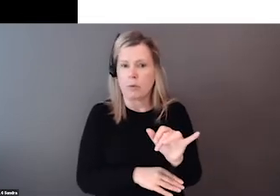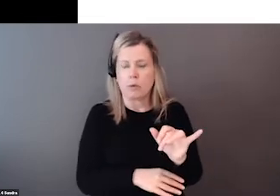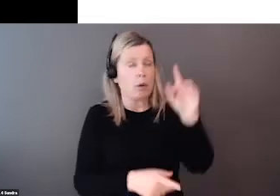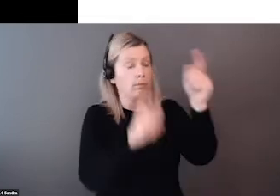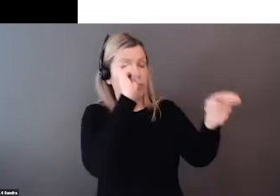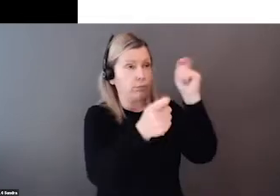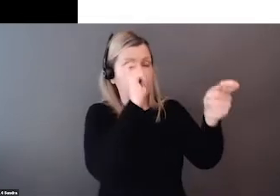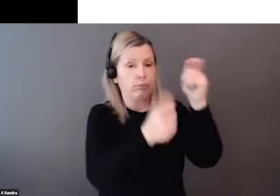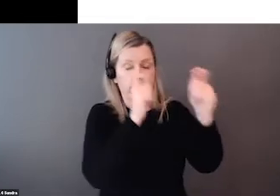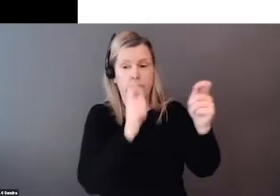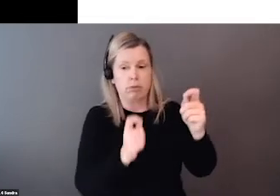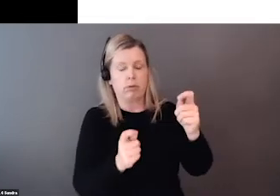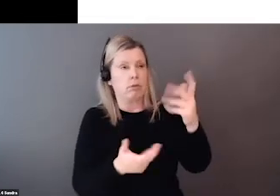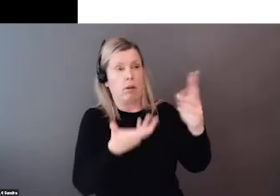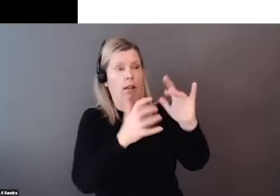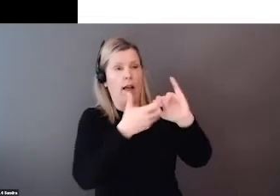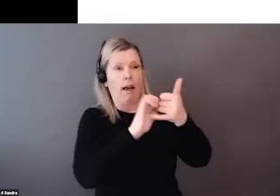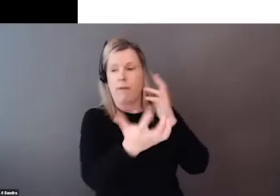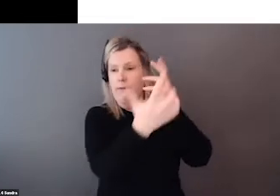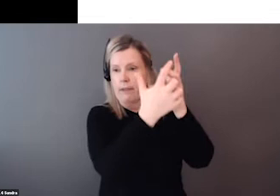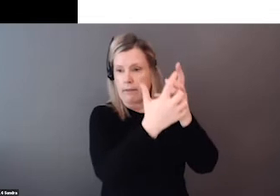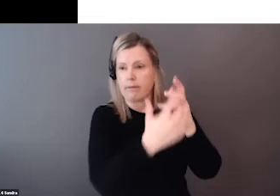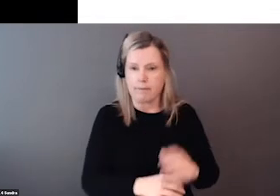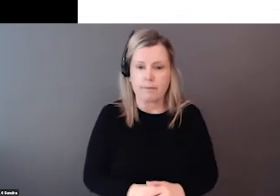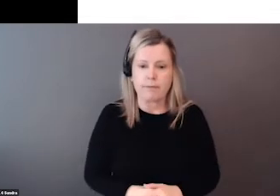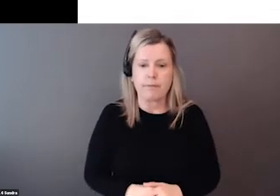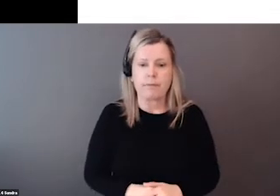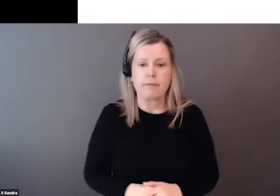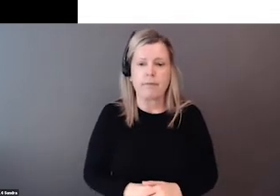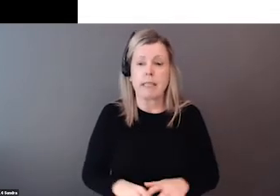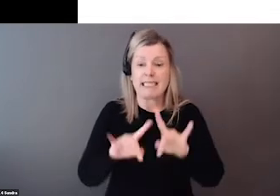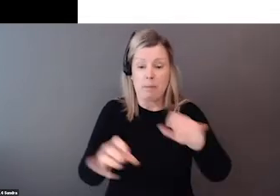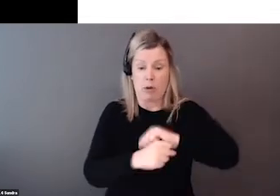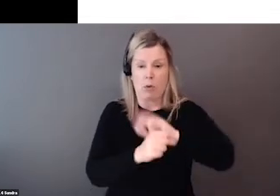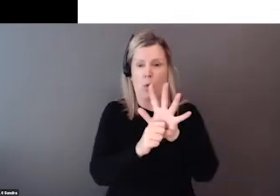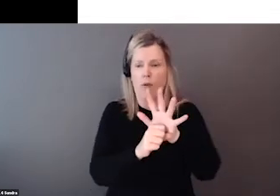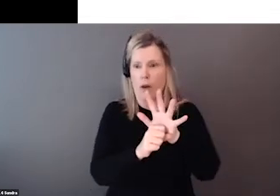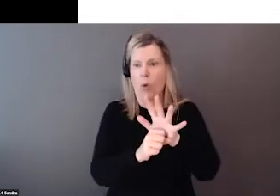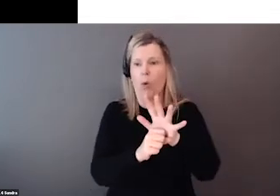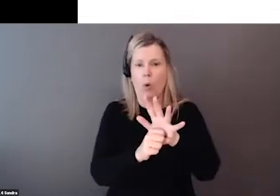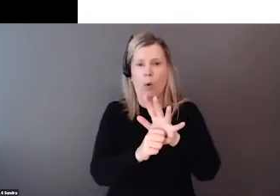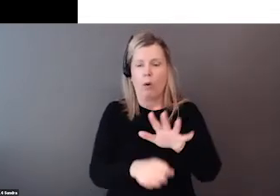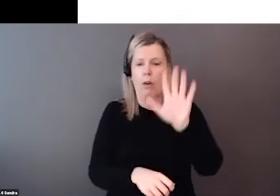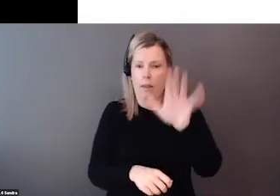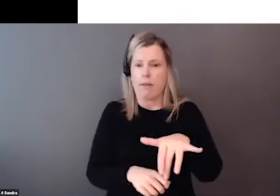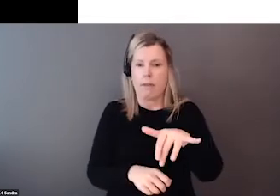for vulnerable groups of workers. We also found that the COVID-19 pandemic has accelerated many of these trends that are expected